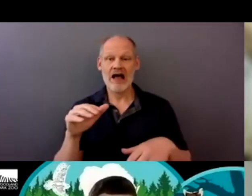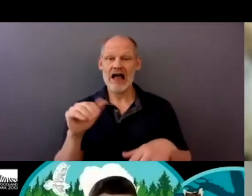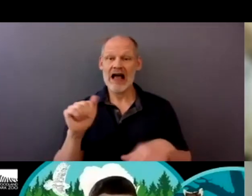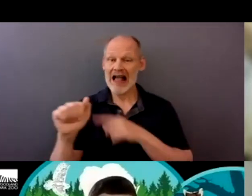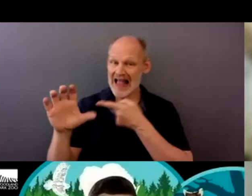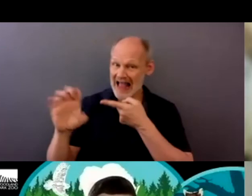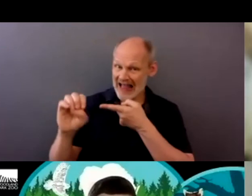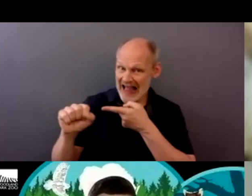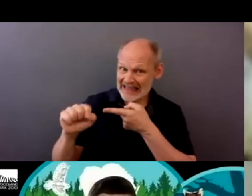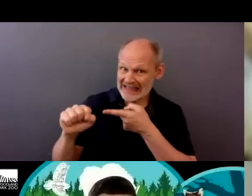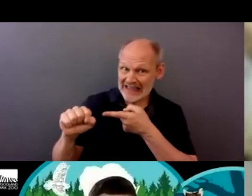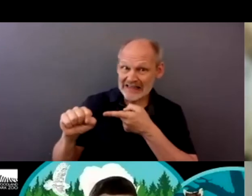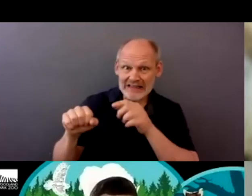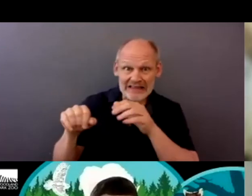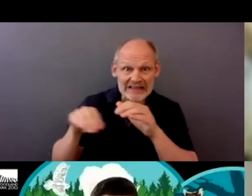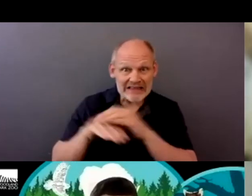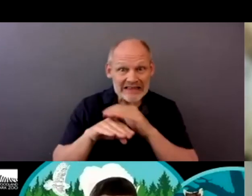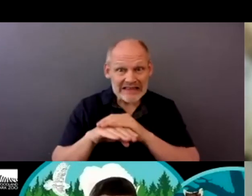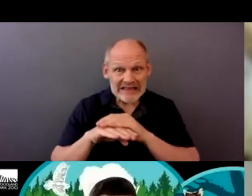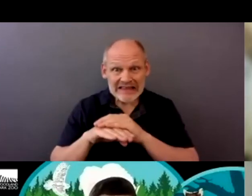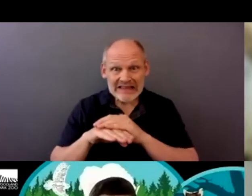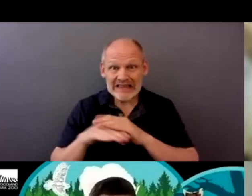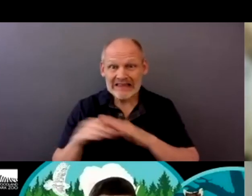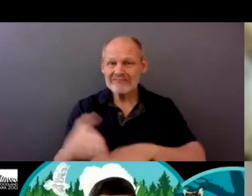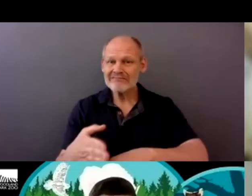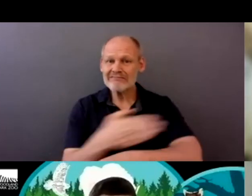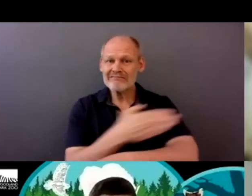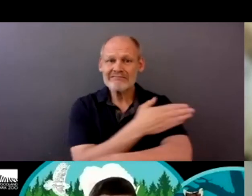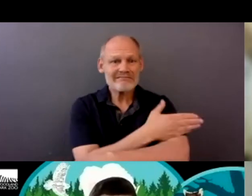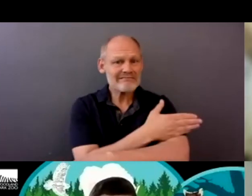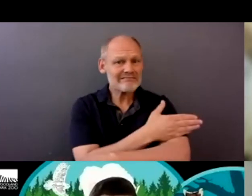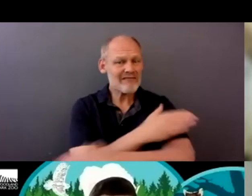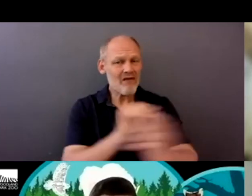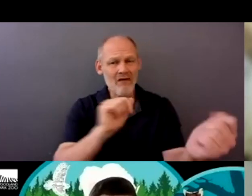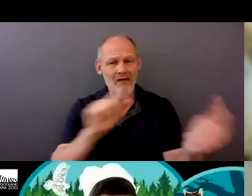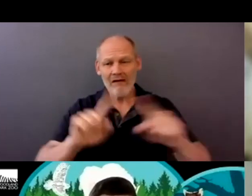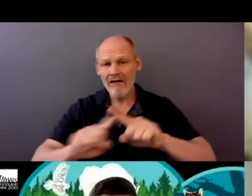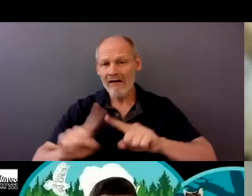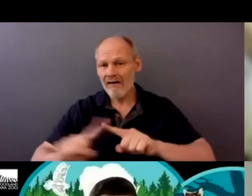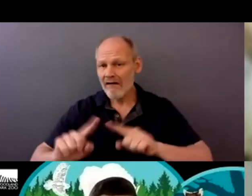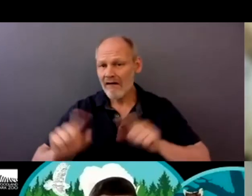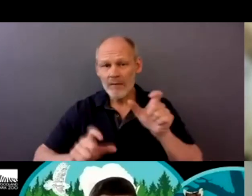but it's enriched experiences of all of your programs for everybody,